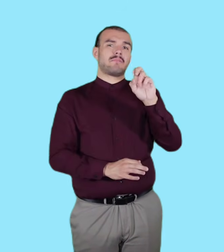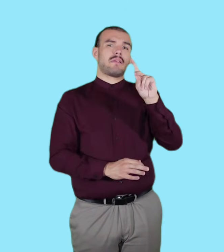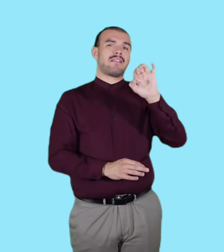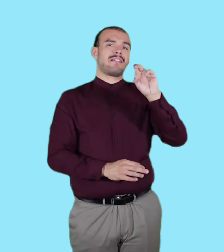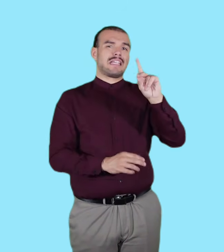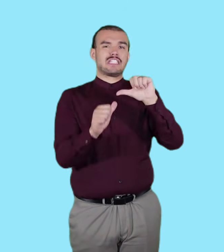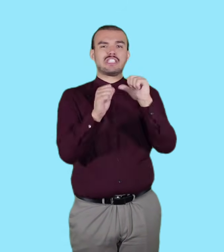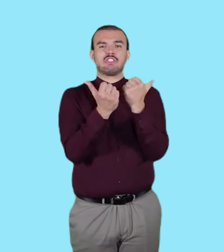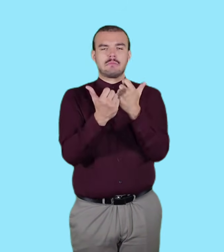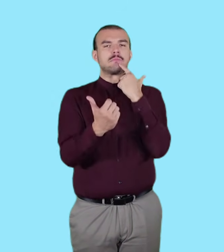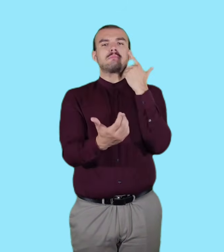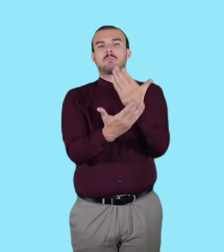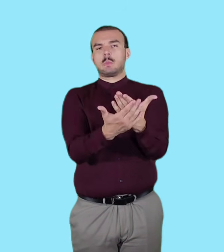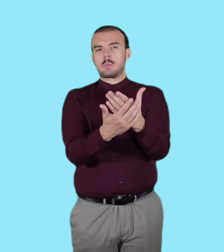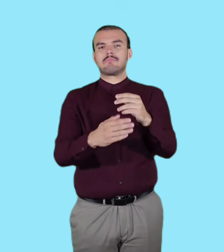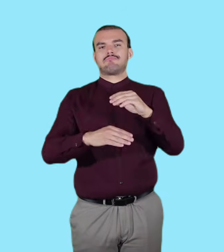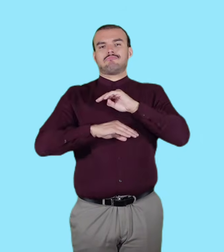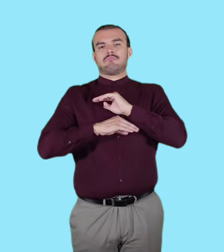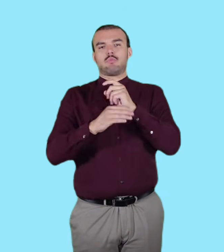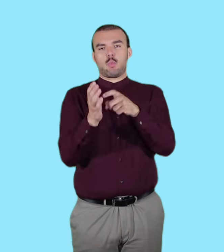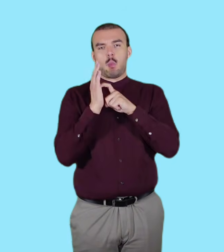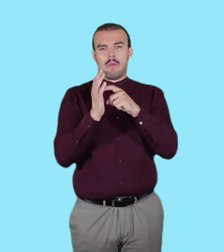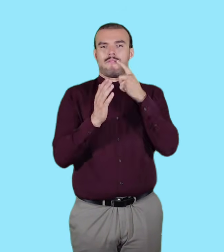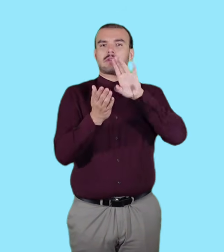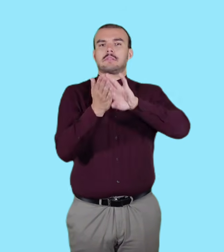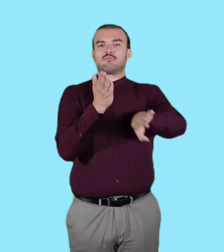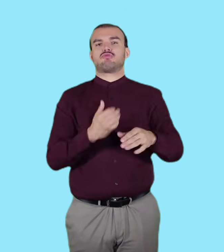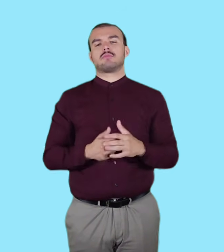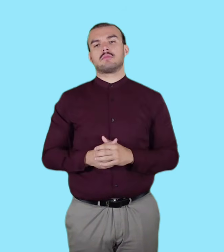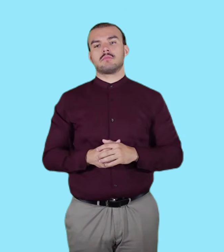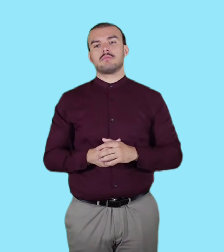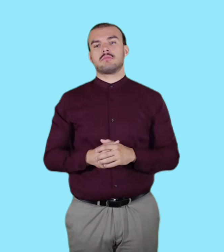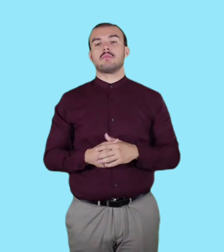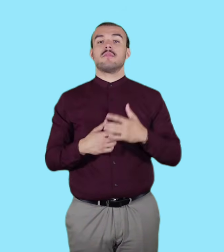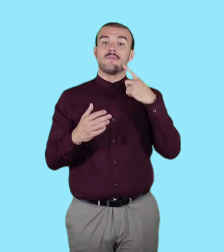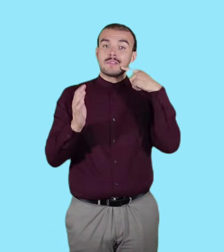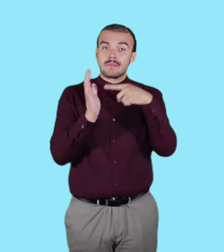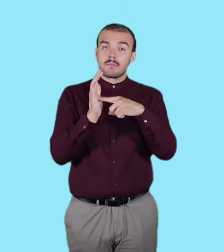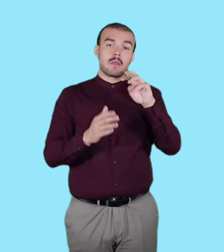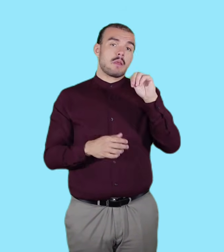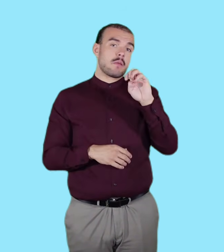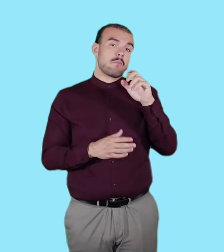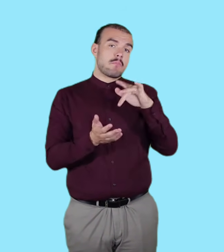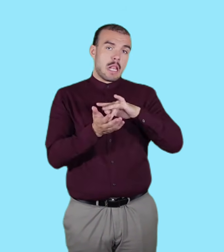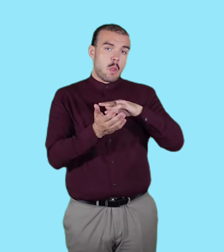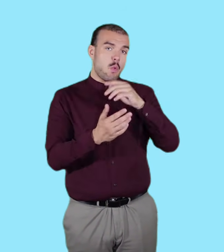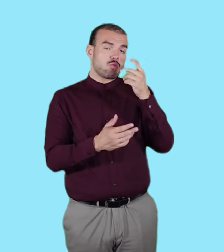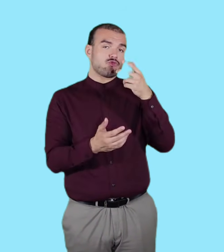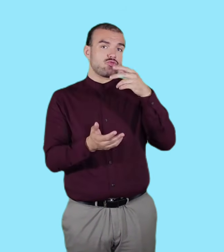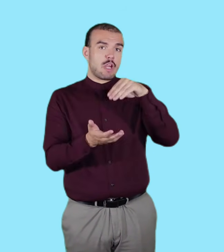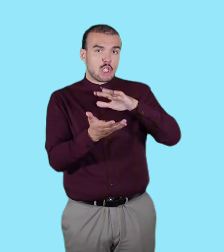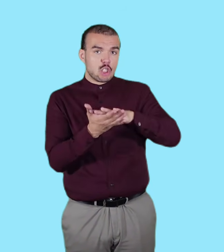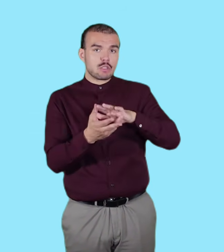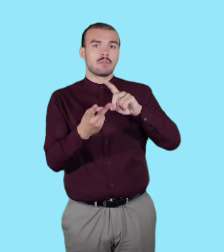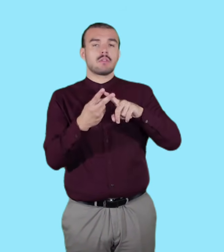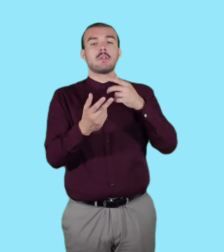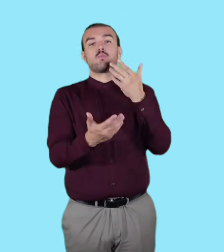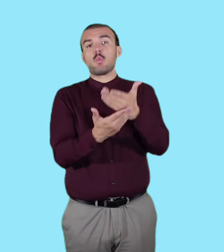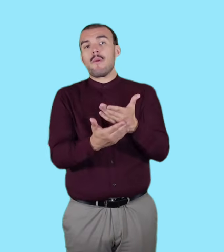to prove that they meet the requirements for an exemption, such as medical records, proof that they are a caregiver for a child